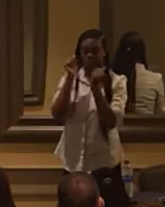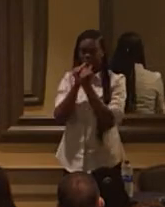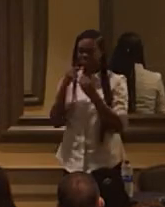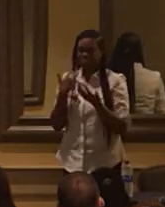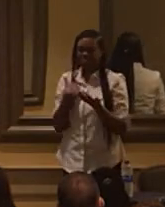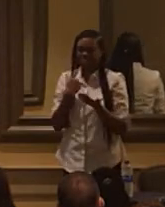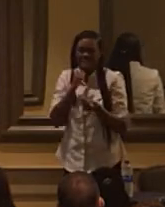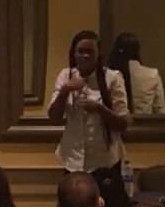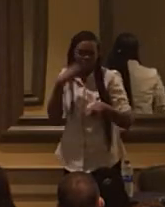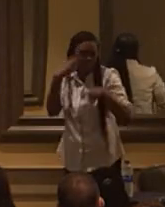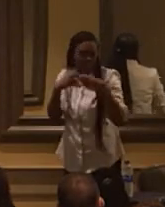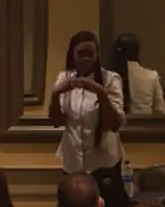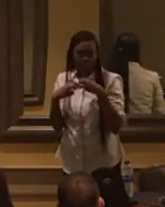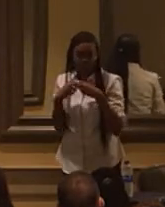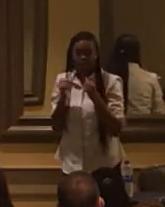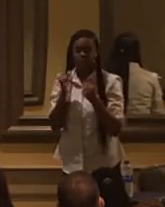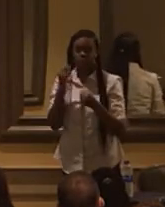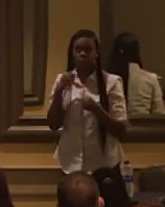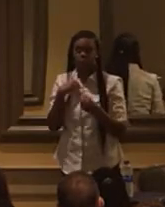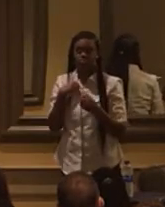and by elementary school,